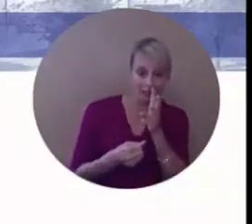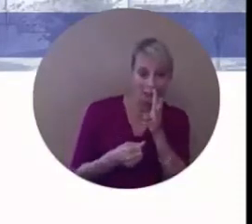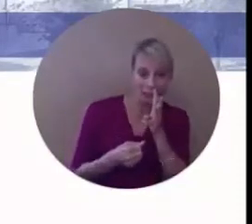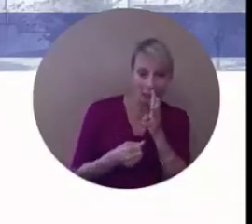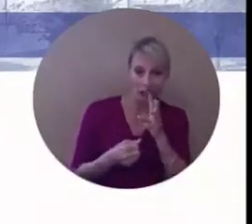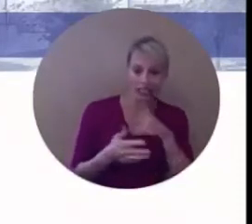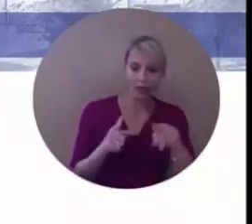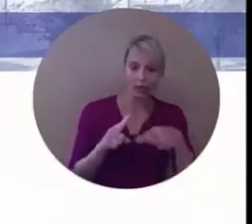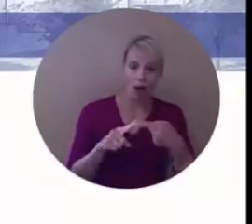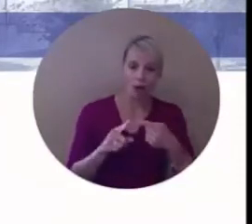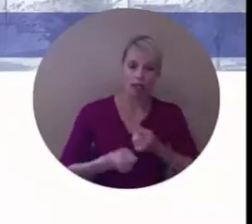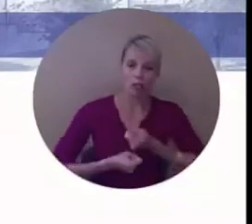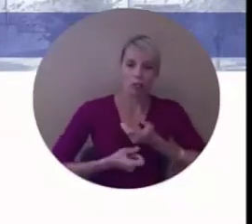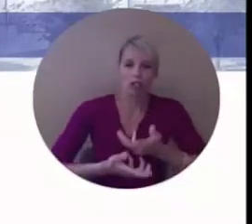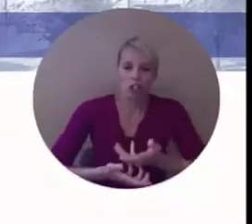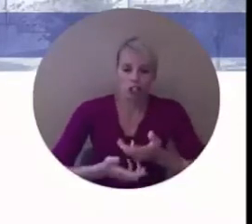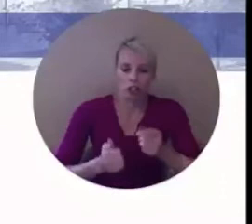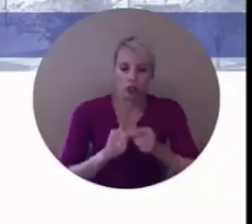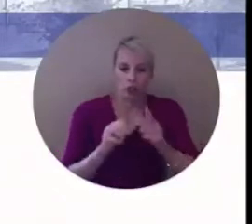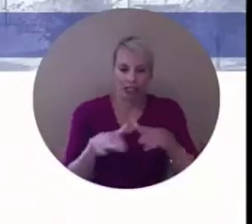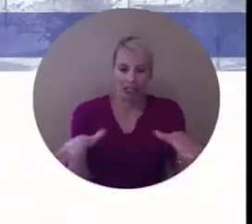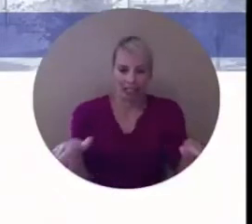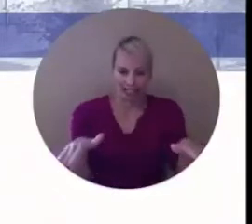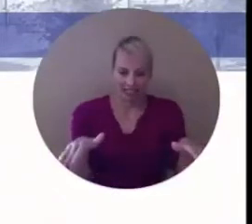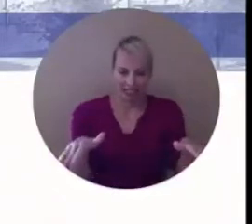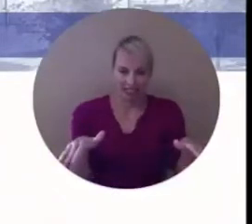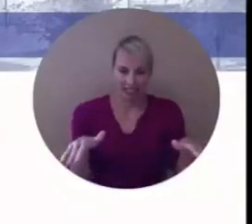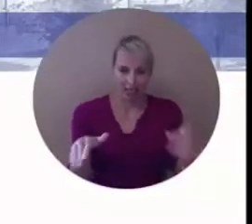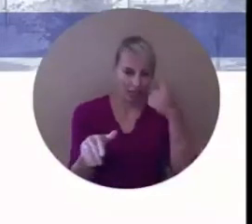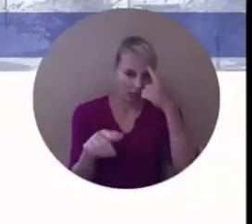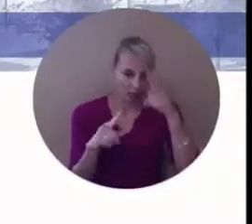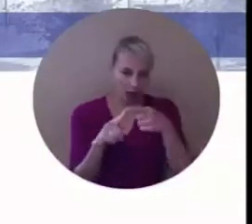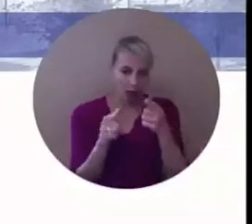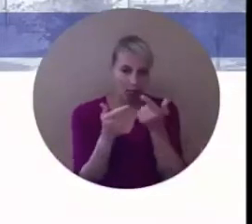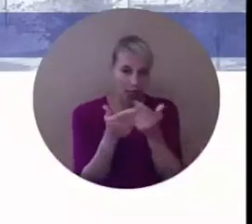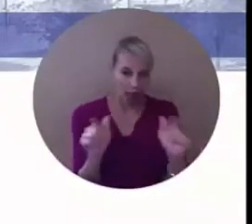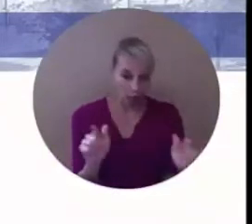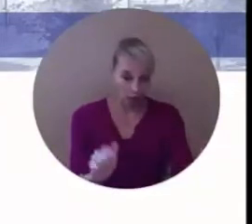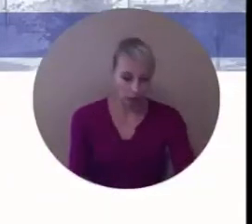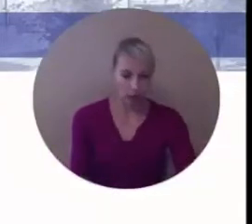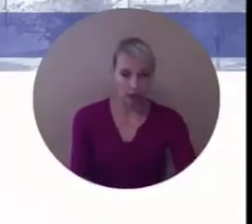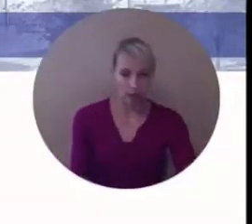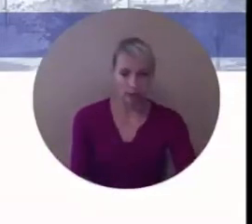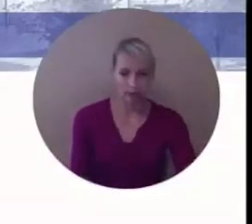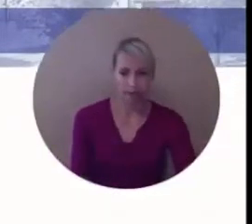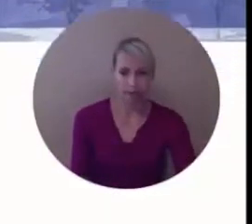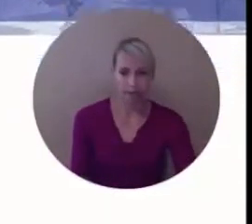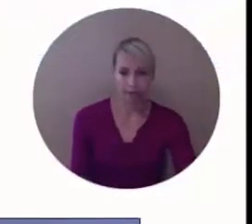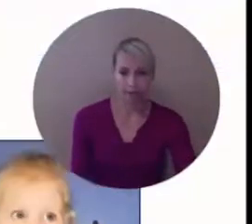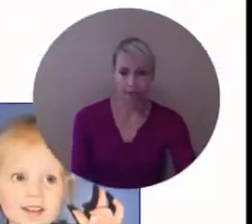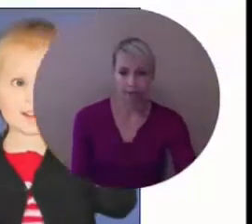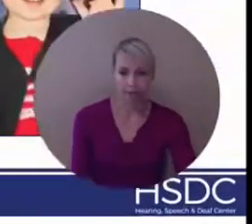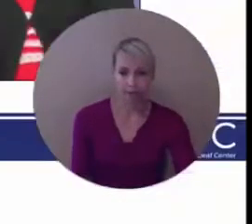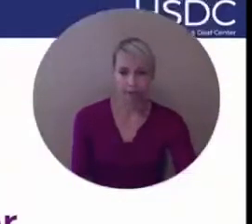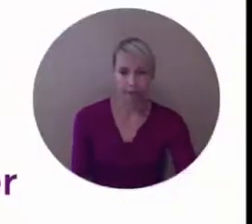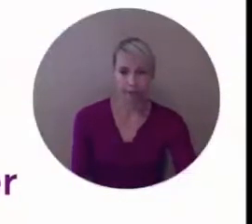or English, it is about expression to our infants. We want to think about language.